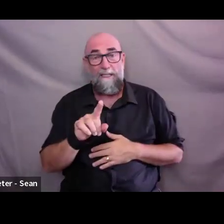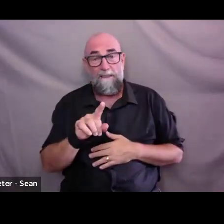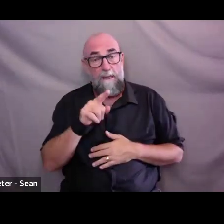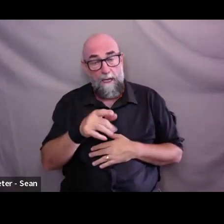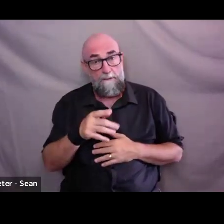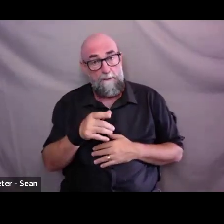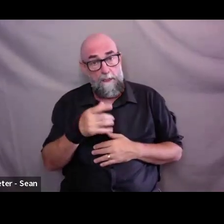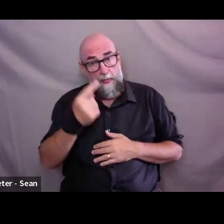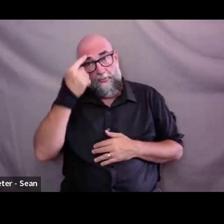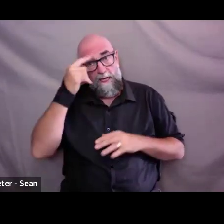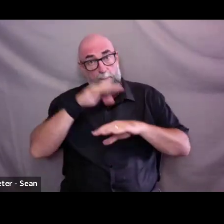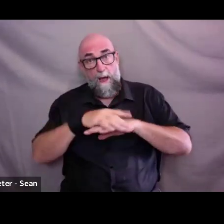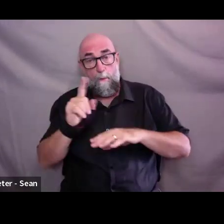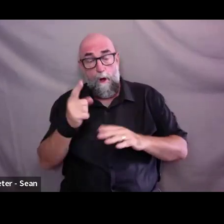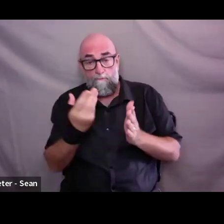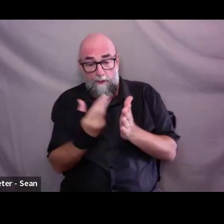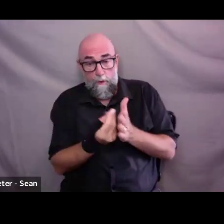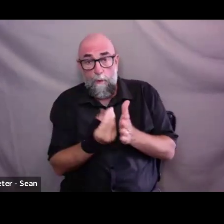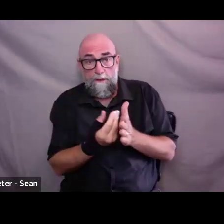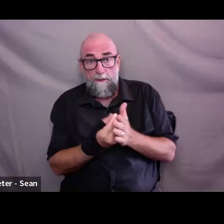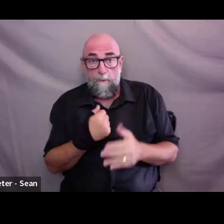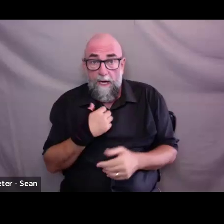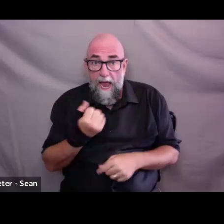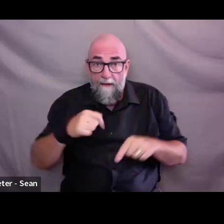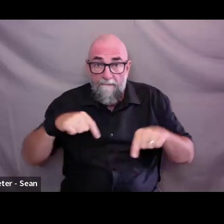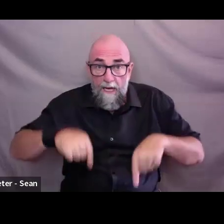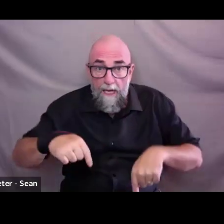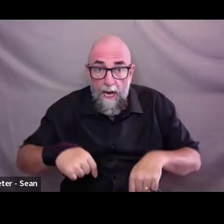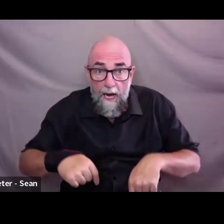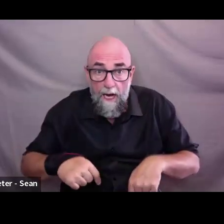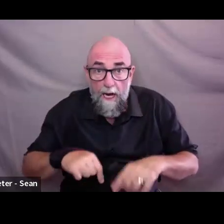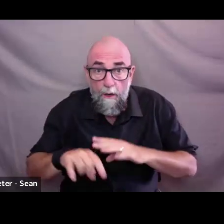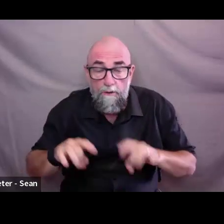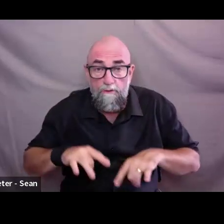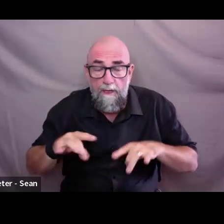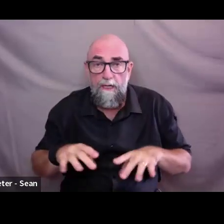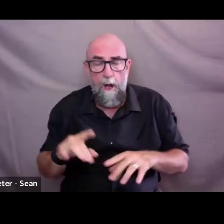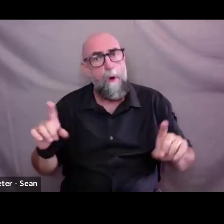needs to grow. One of the questions I love to ask is, "What resources are you